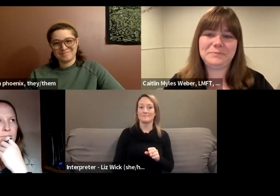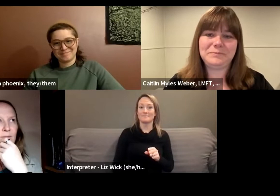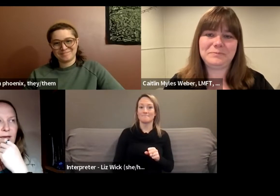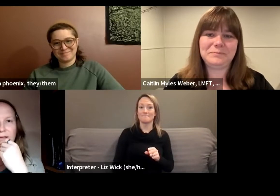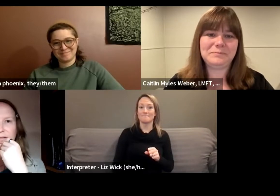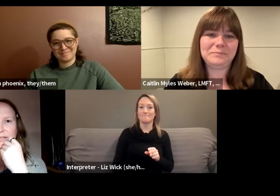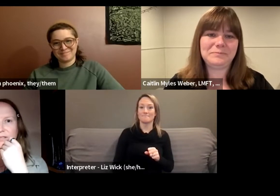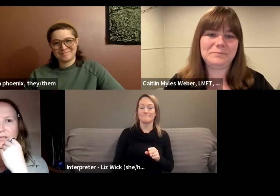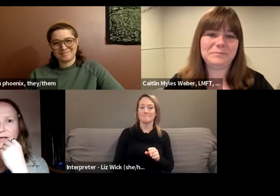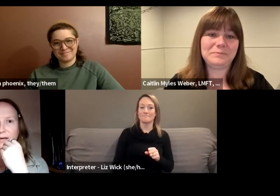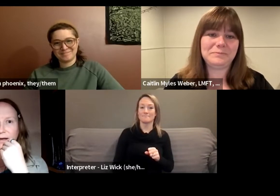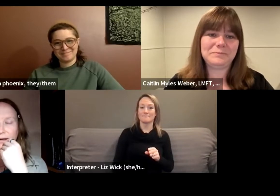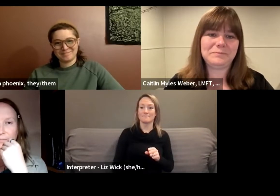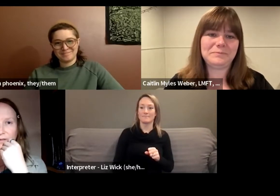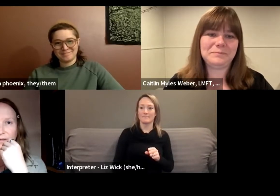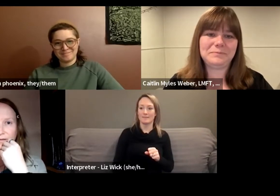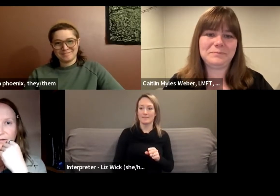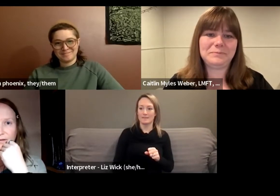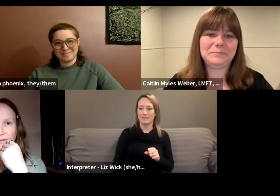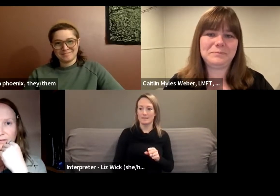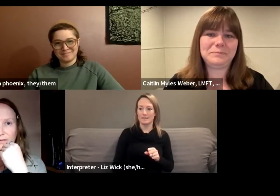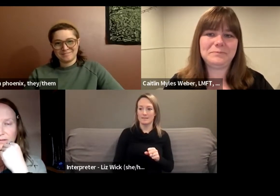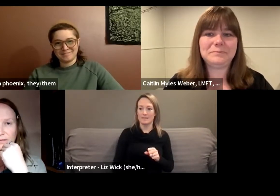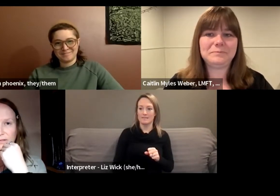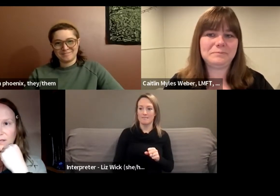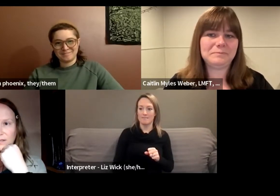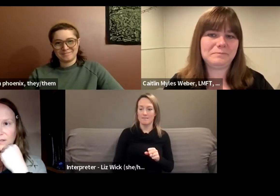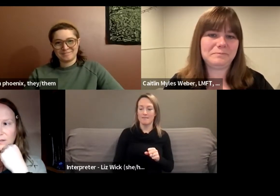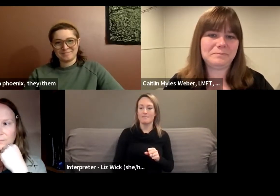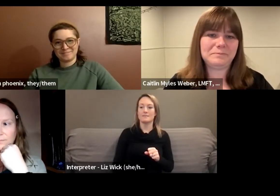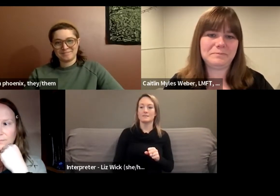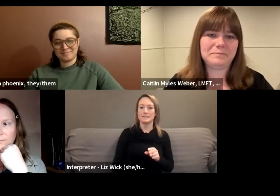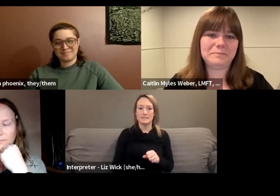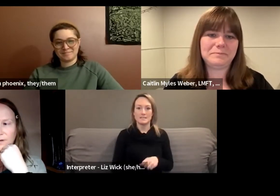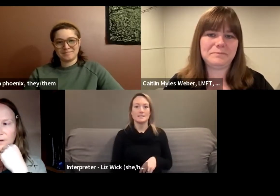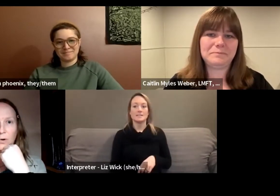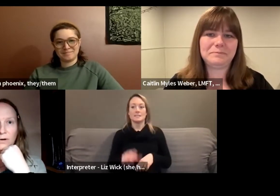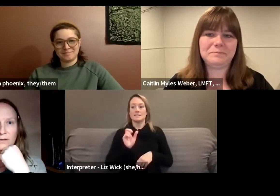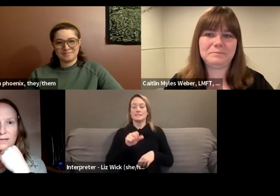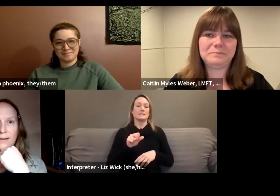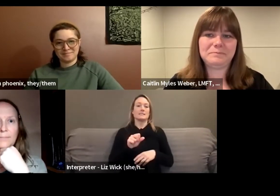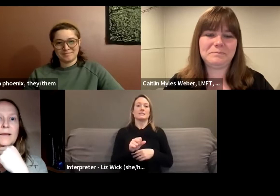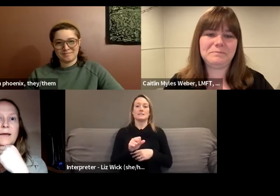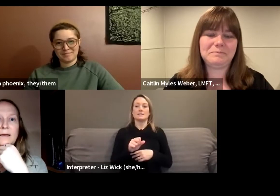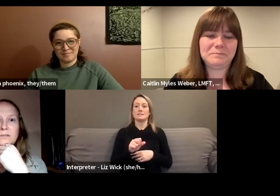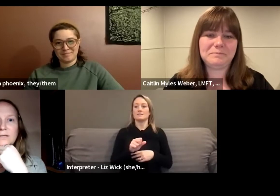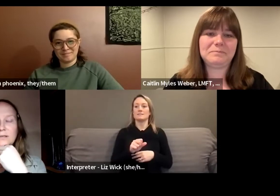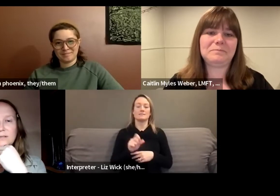Yeah, intersectionality I believe it is such a important topic actually.